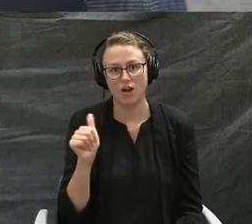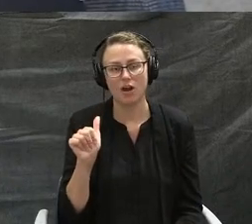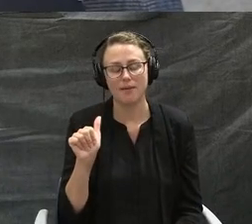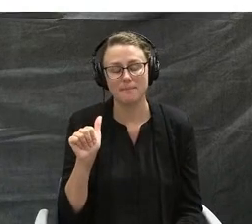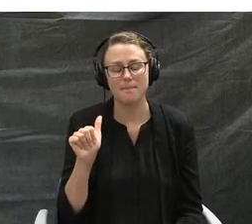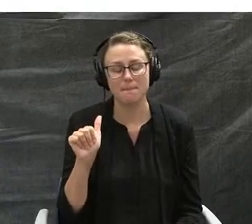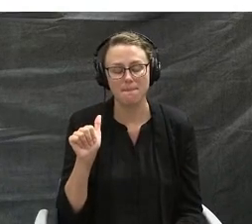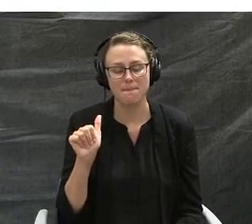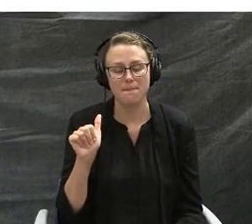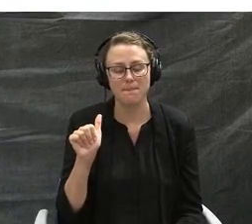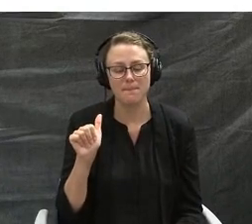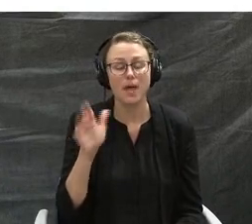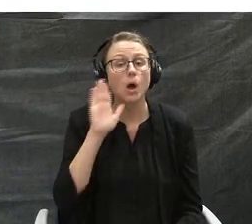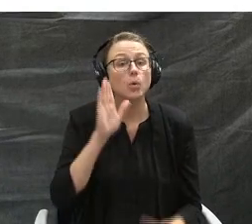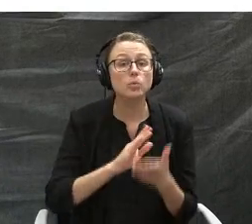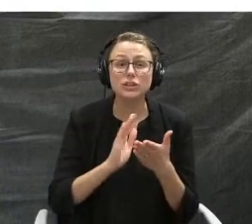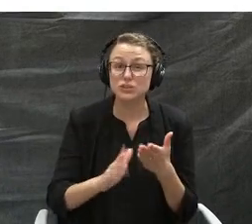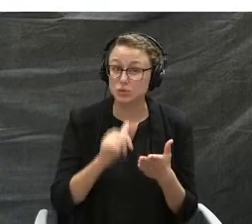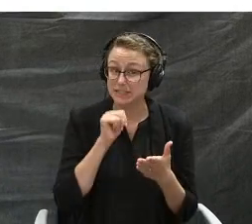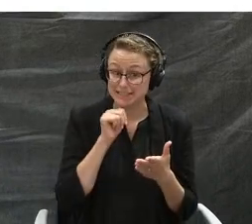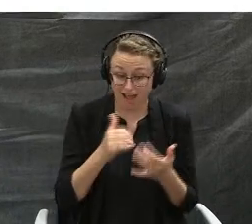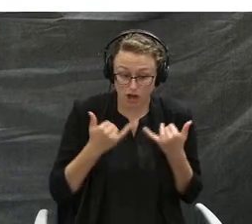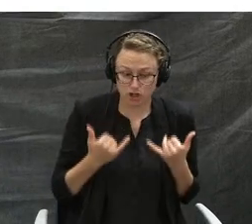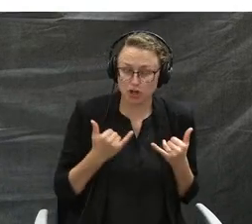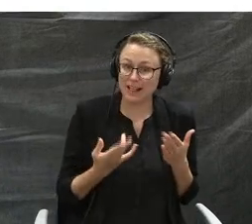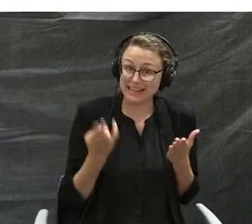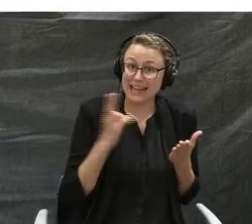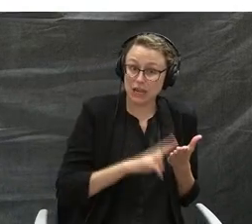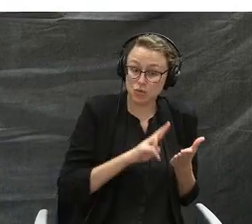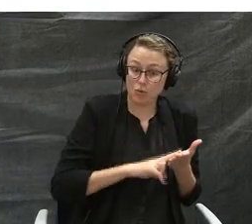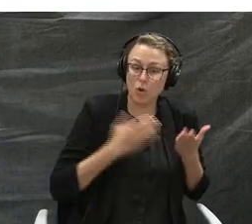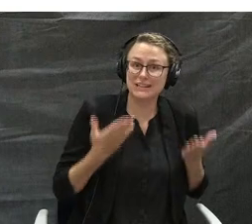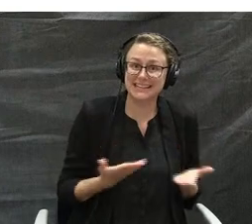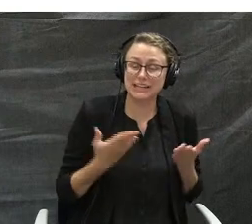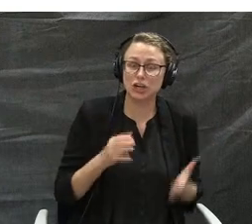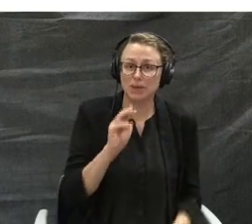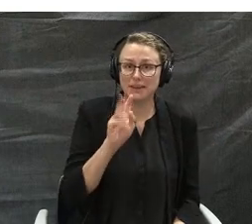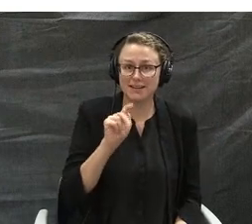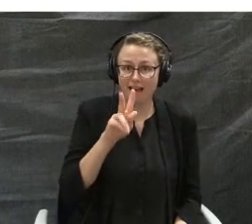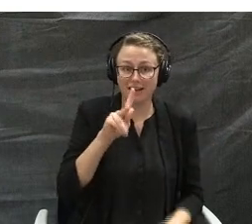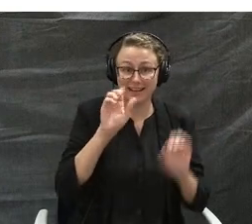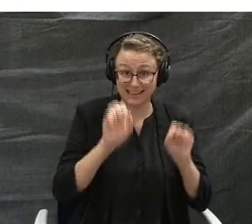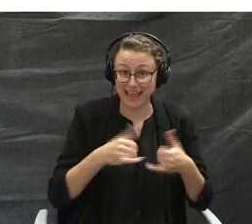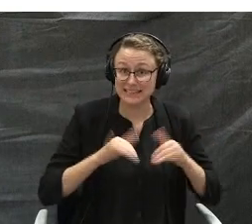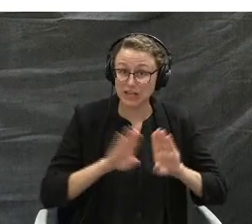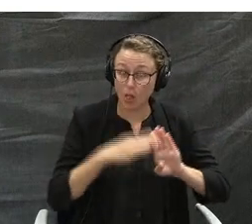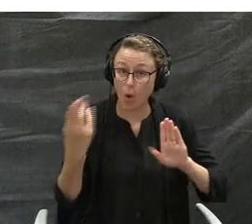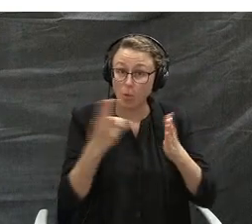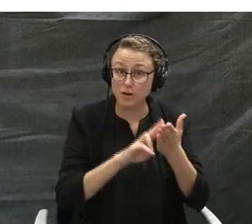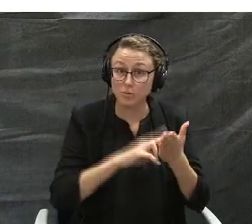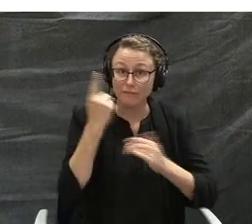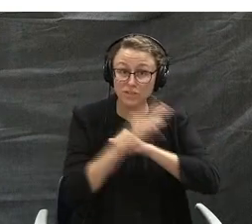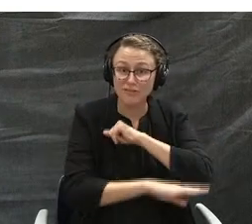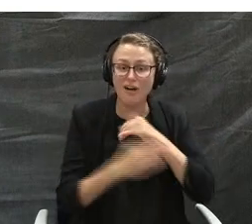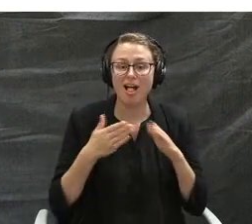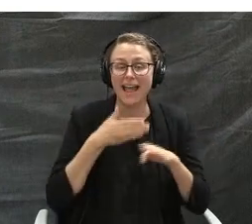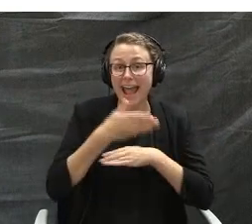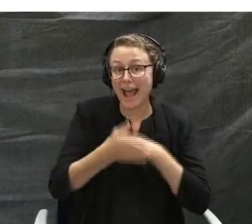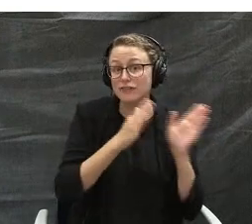in Minne Tonka be able to open enroll for the fall once our plan is announced? For example, could students from Minneapolis